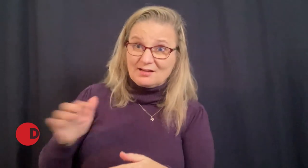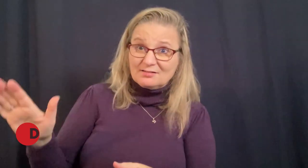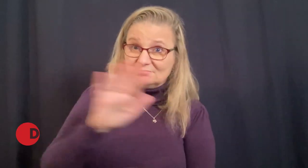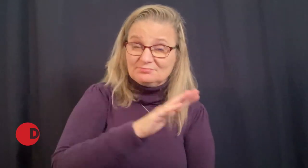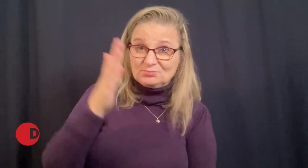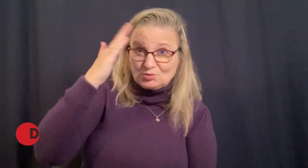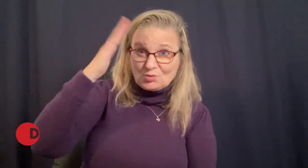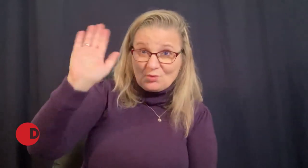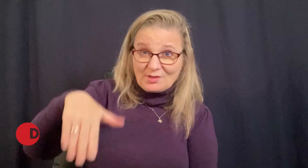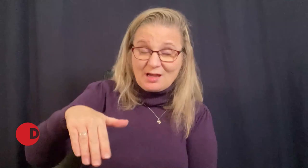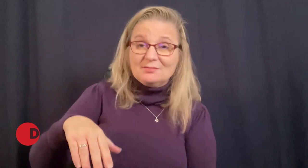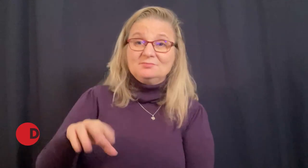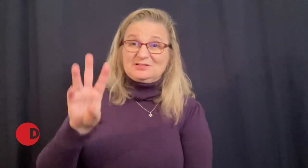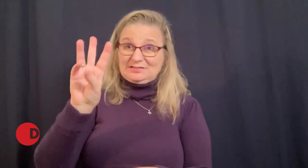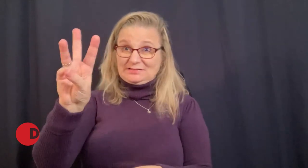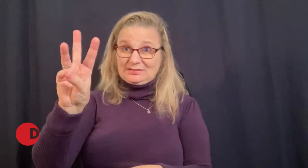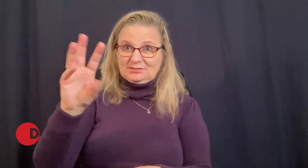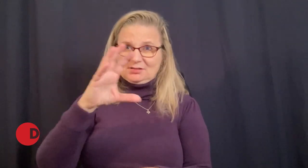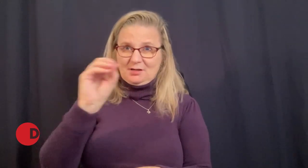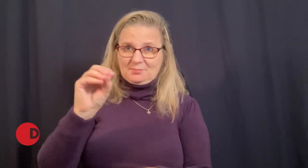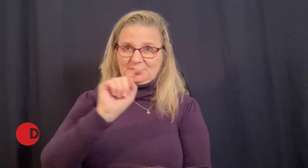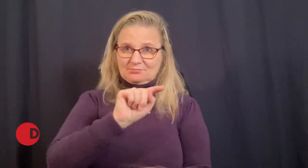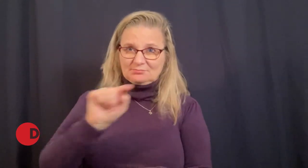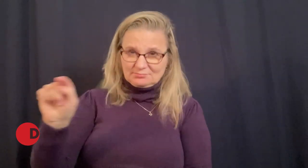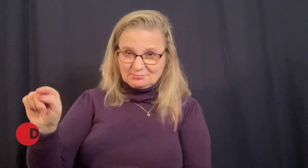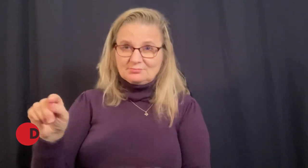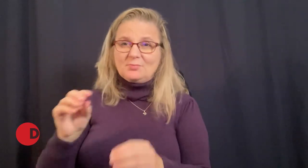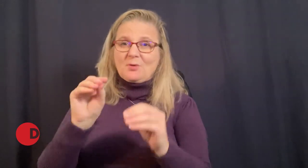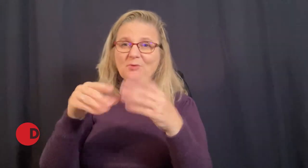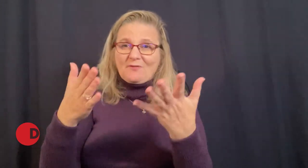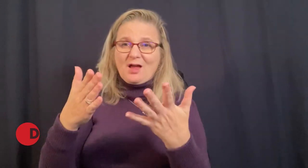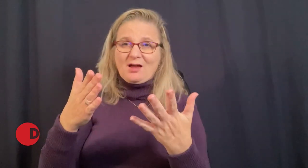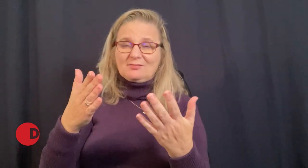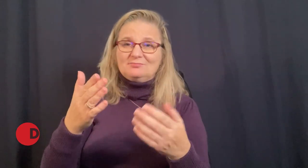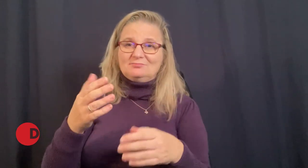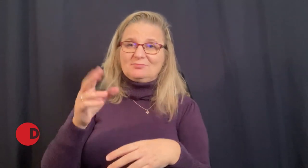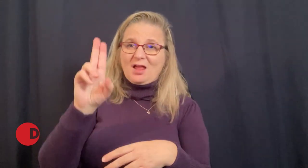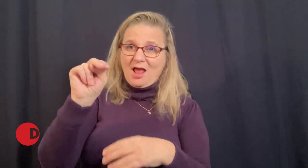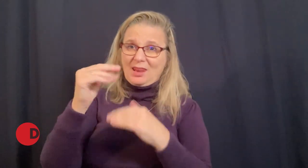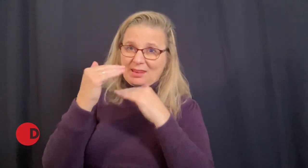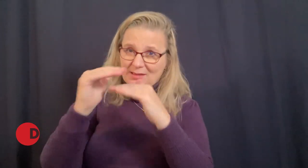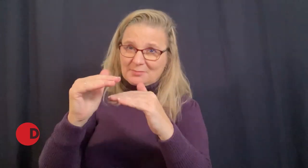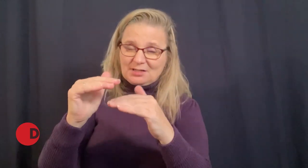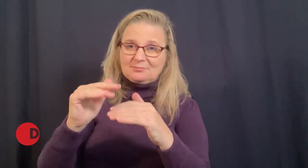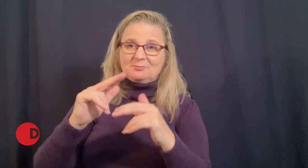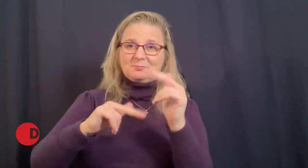Did you know that across Canada, six companies provide unlimited